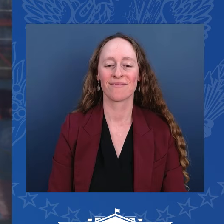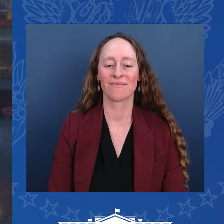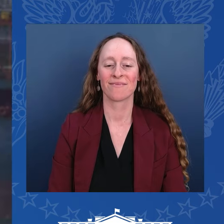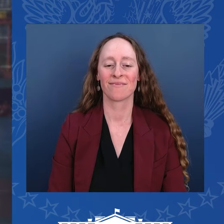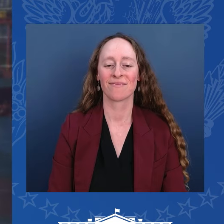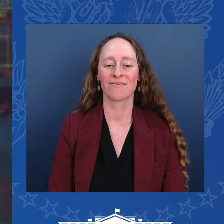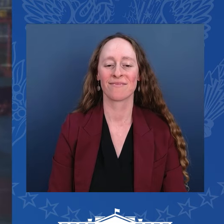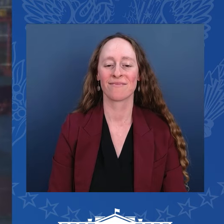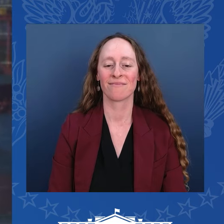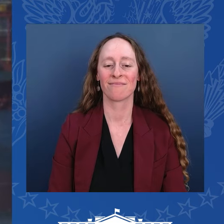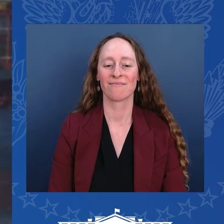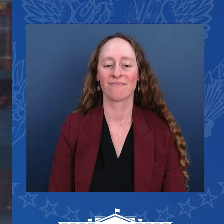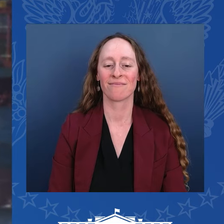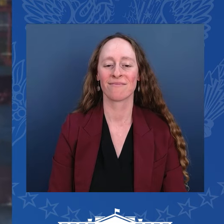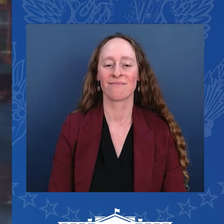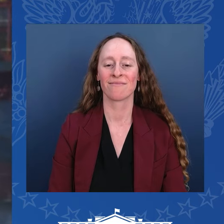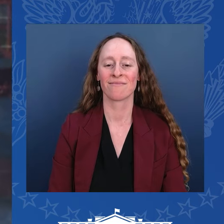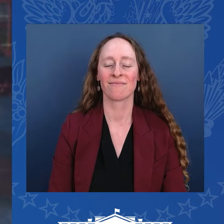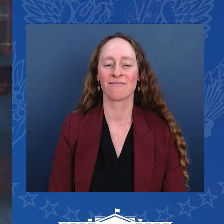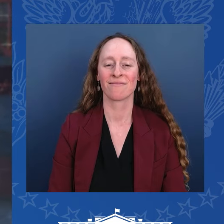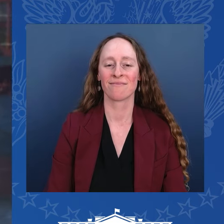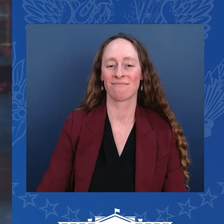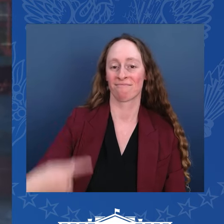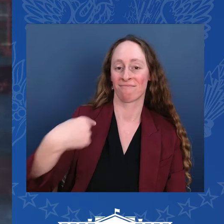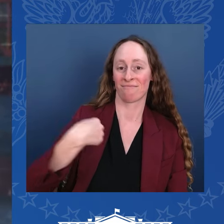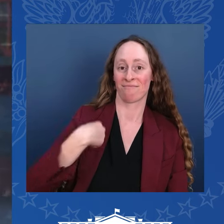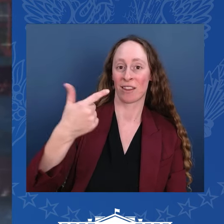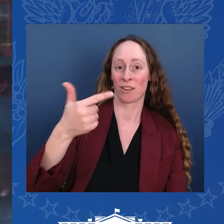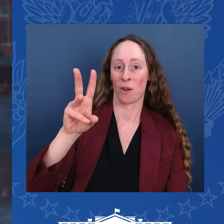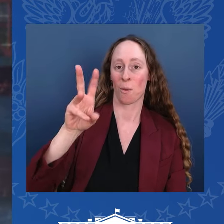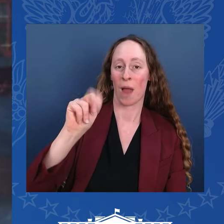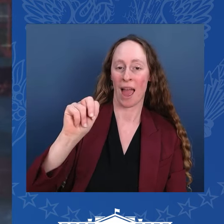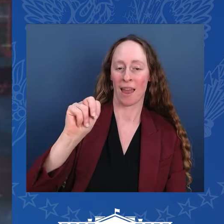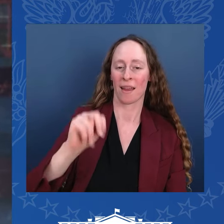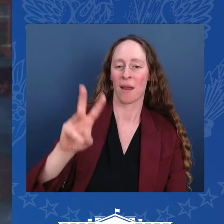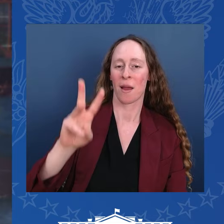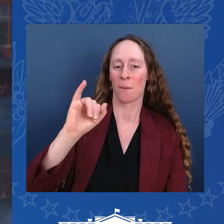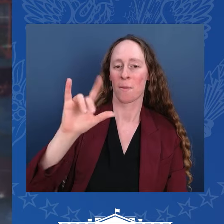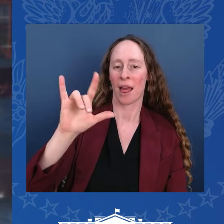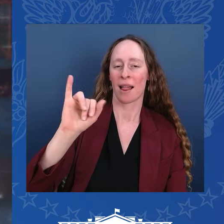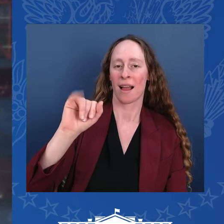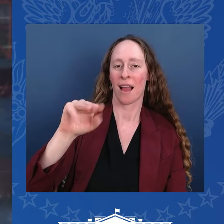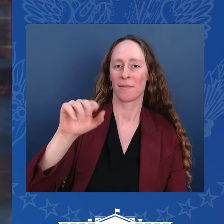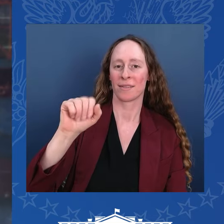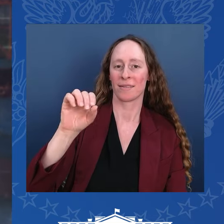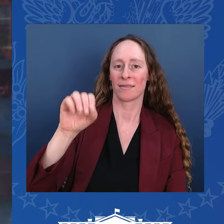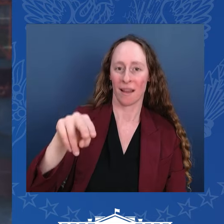My name is Gwen Williamson. I have been a longshoreman in Local 333